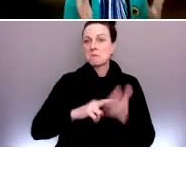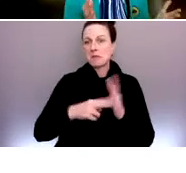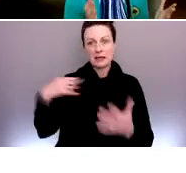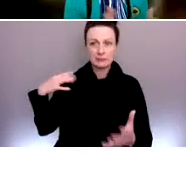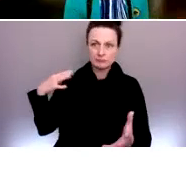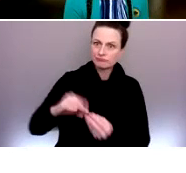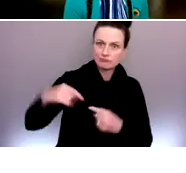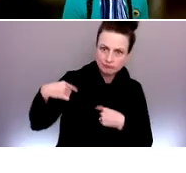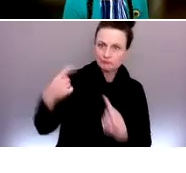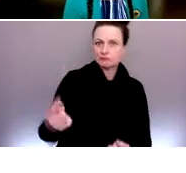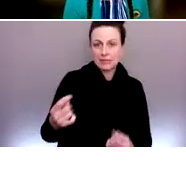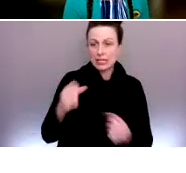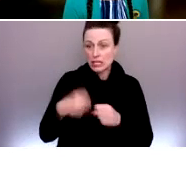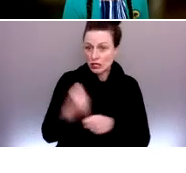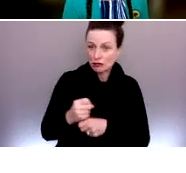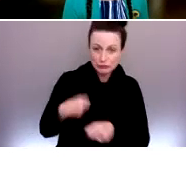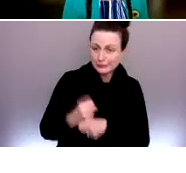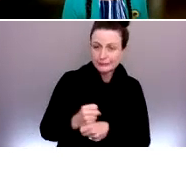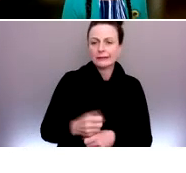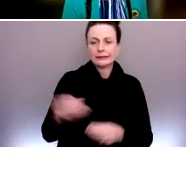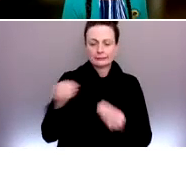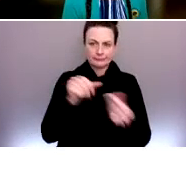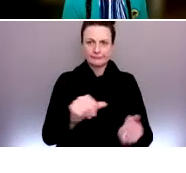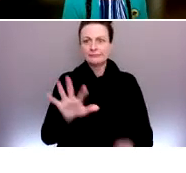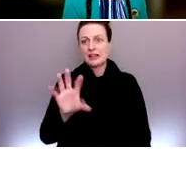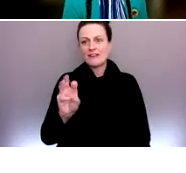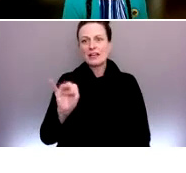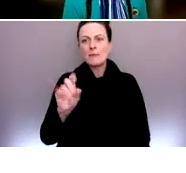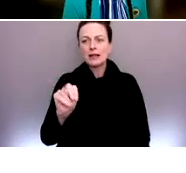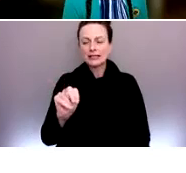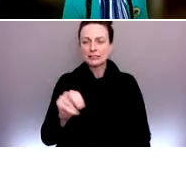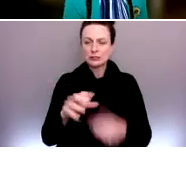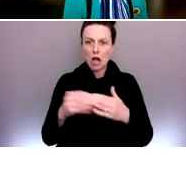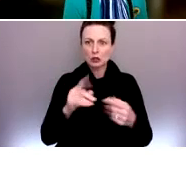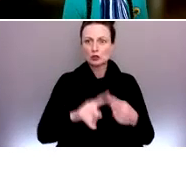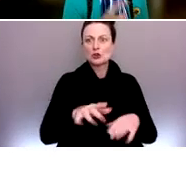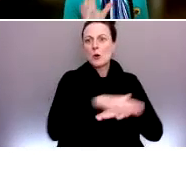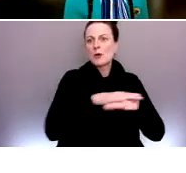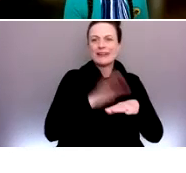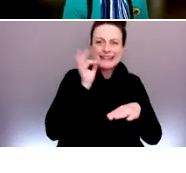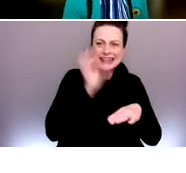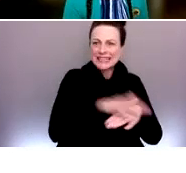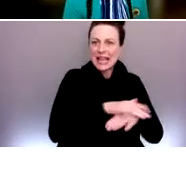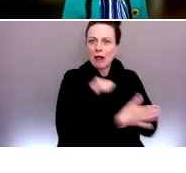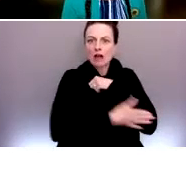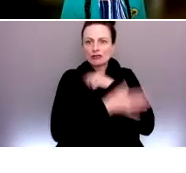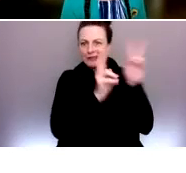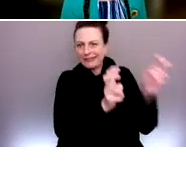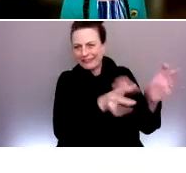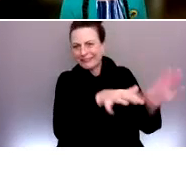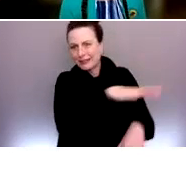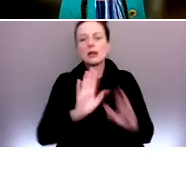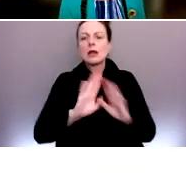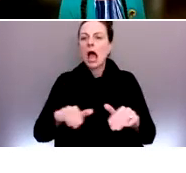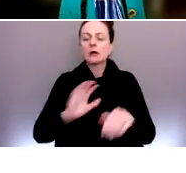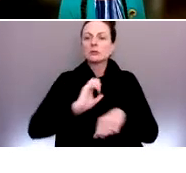funnel $50 million into Indian country. Their housing units that were created through this